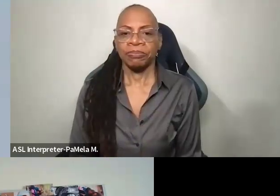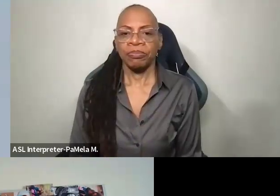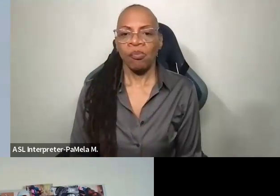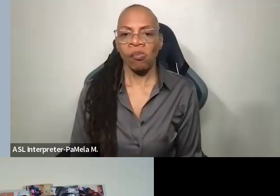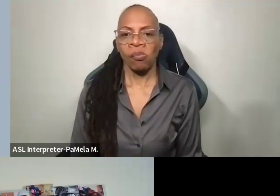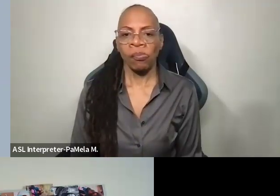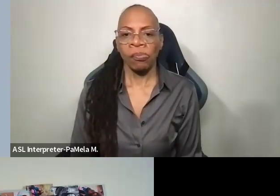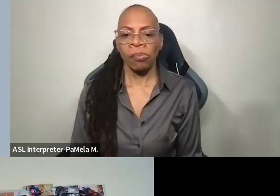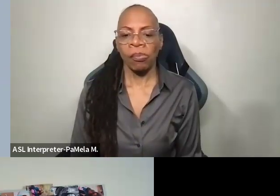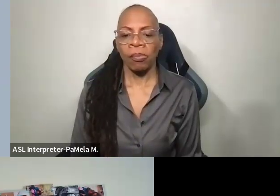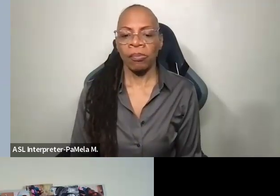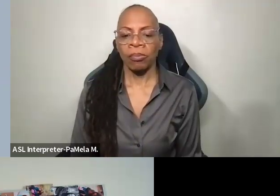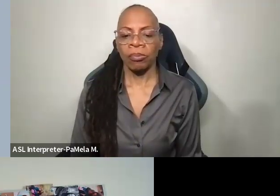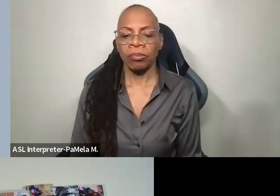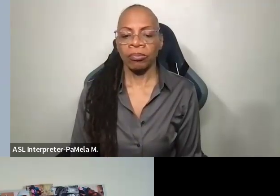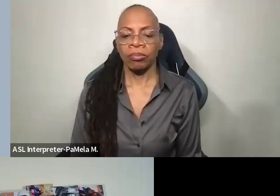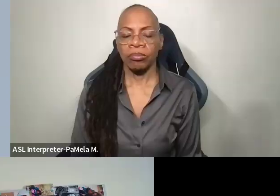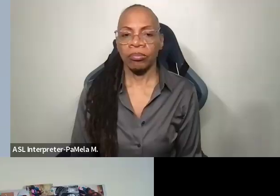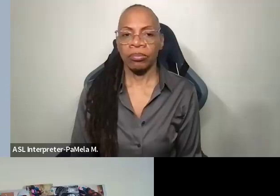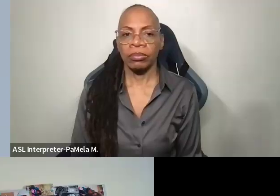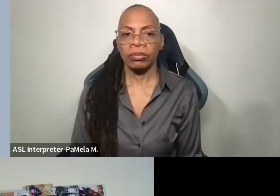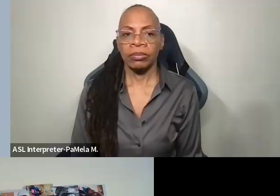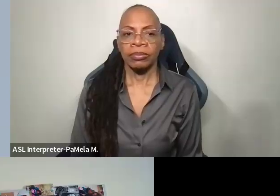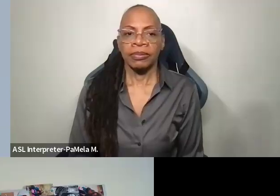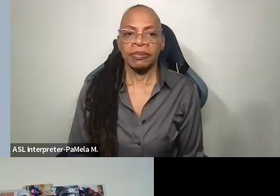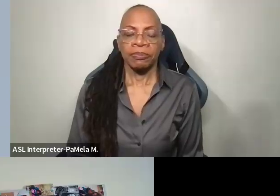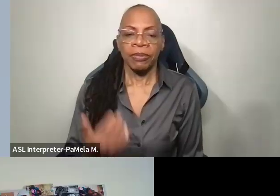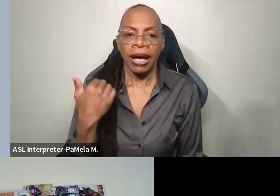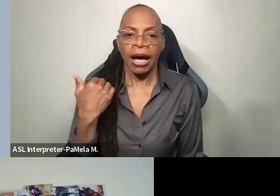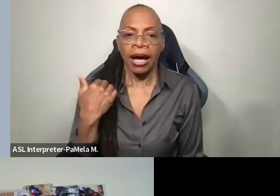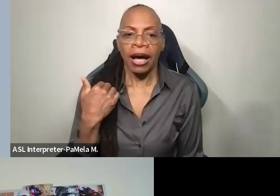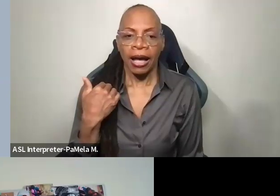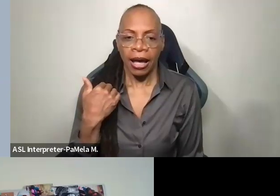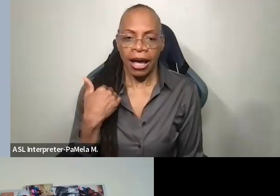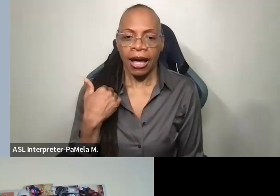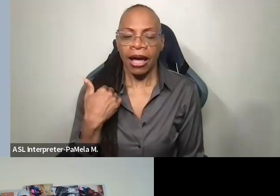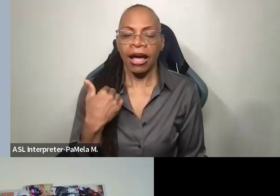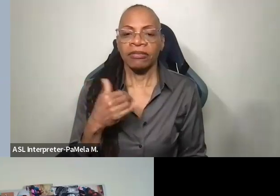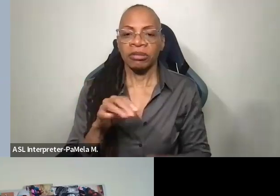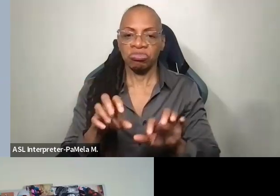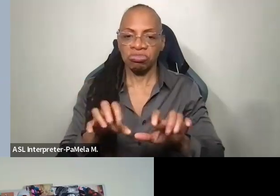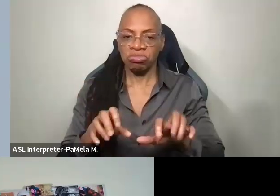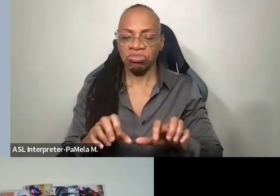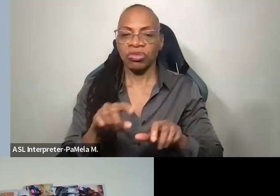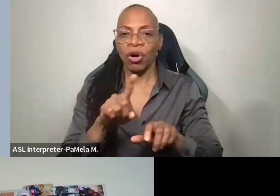All right. I am putting, actually, I put it in one of the questions as an answer, but I'll put it in the chat as well.